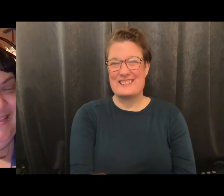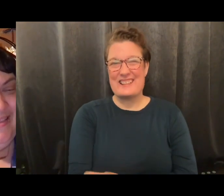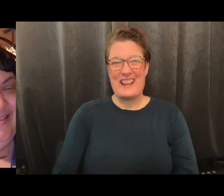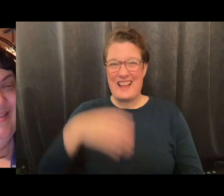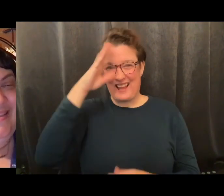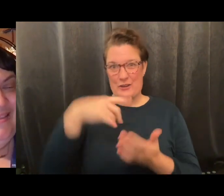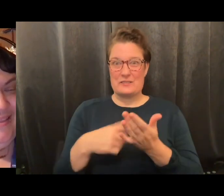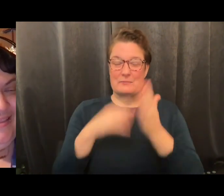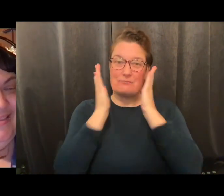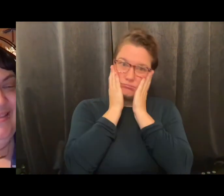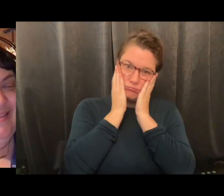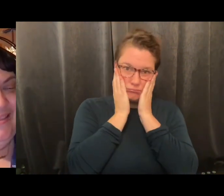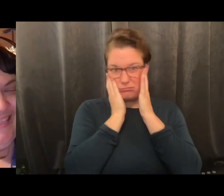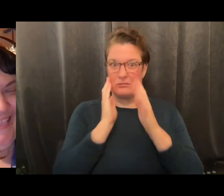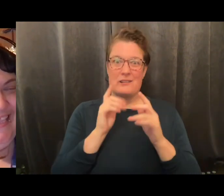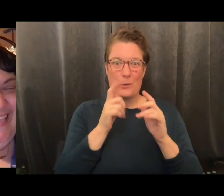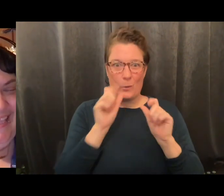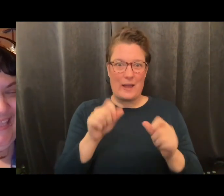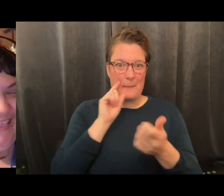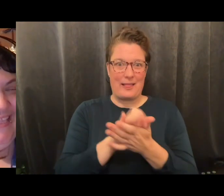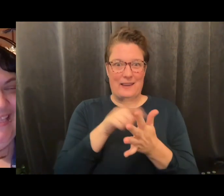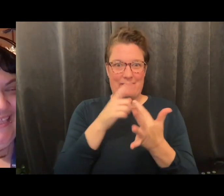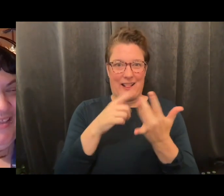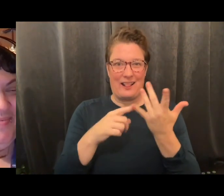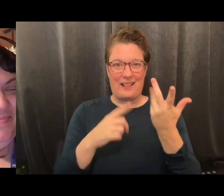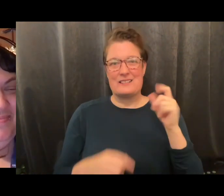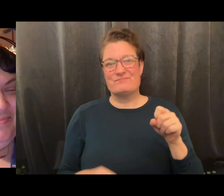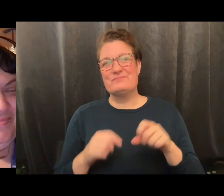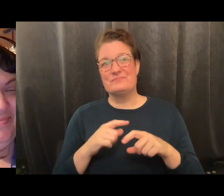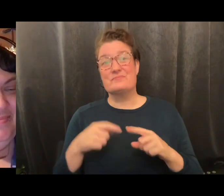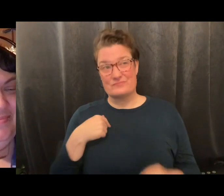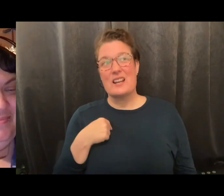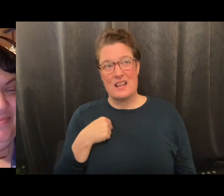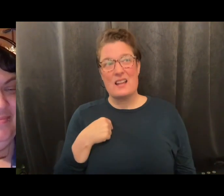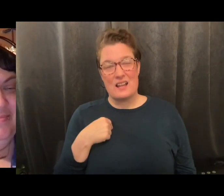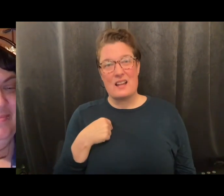Um, yeah, well, I, yes, I was midwife.